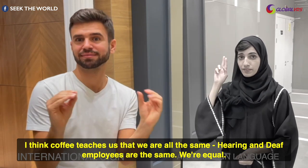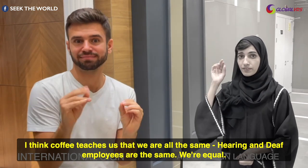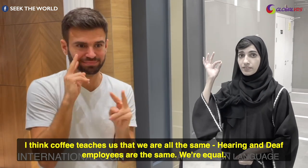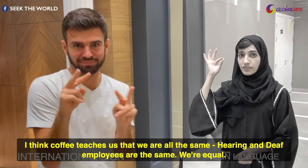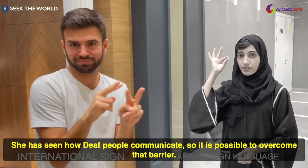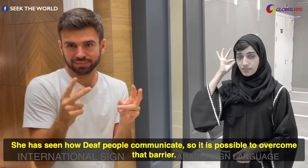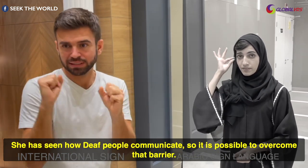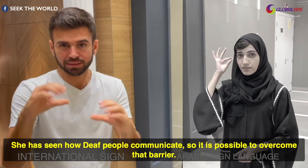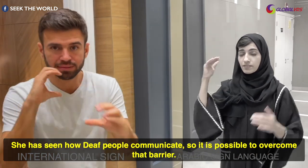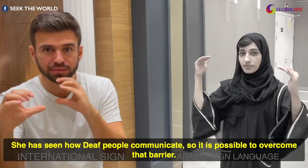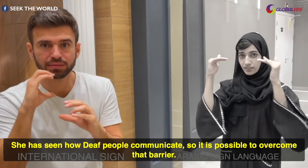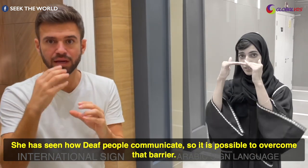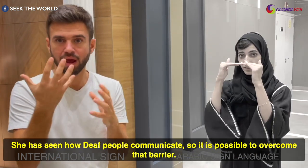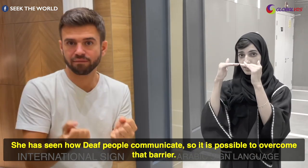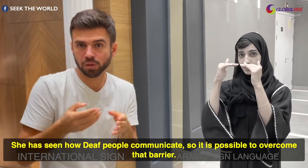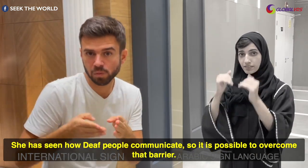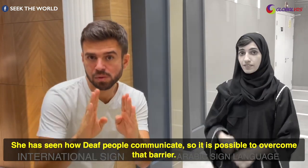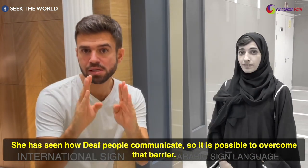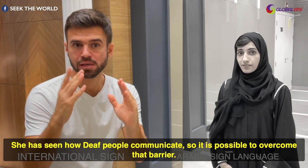We want Deaf and Hearing customers to be equal: